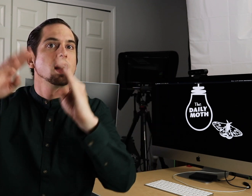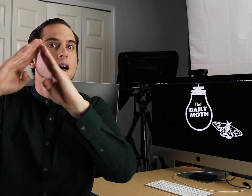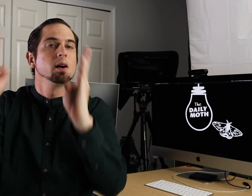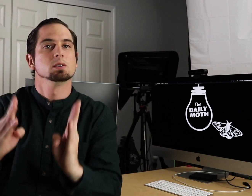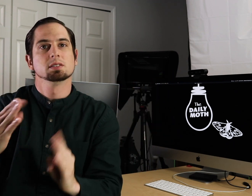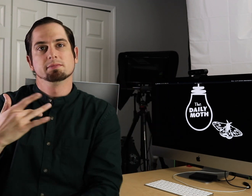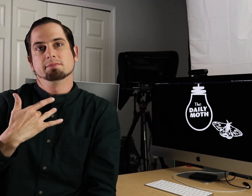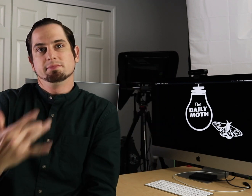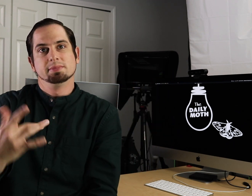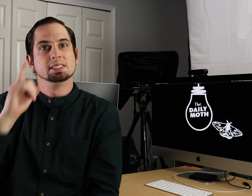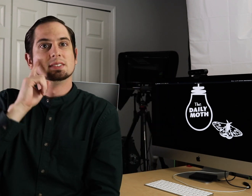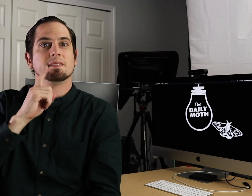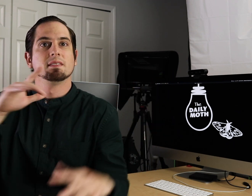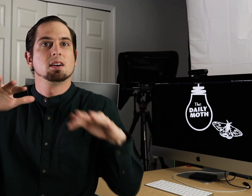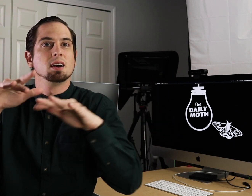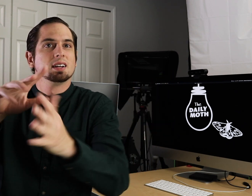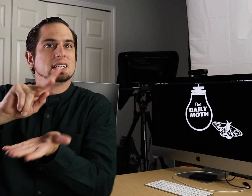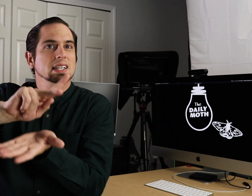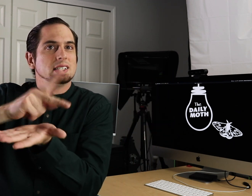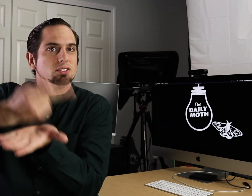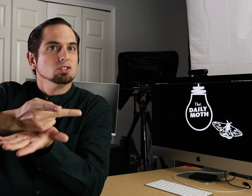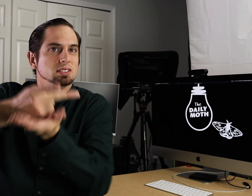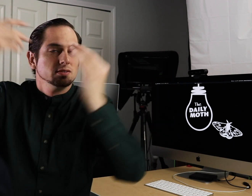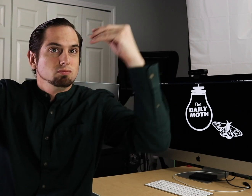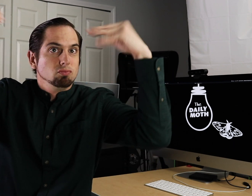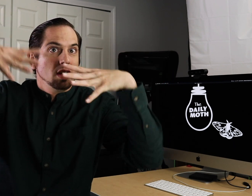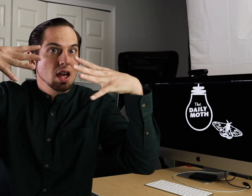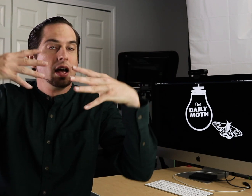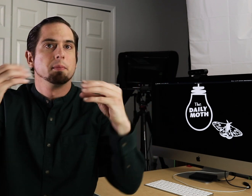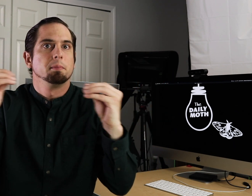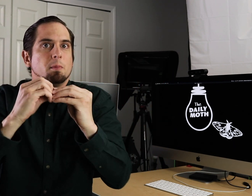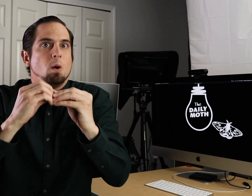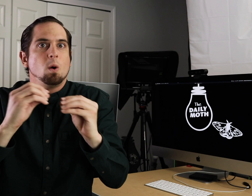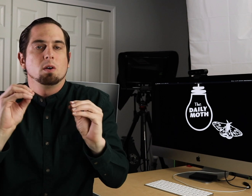deaf people tend to gather in the kitchen, because that's where the light is the brightest.